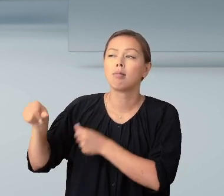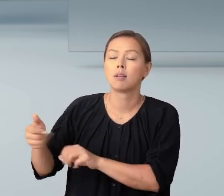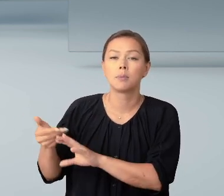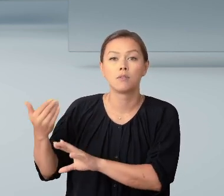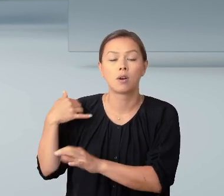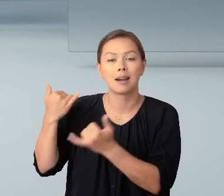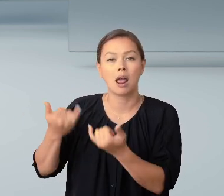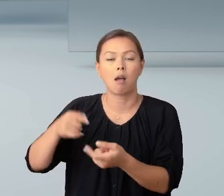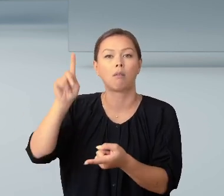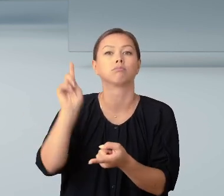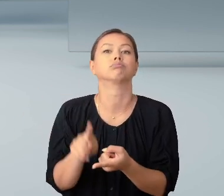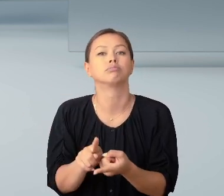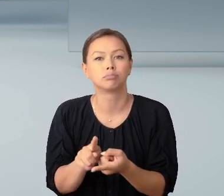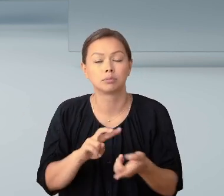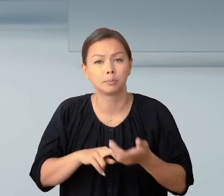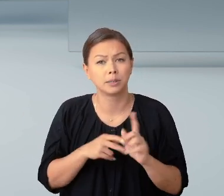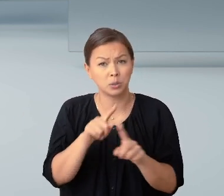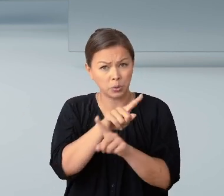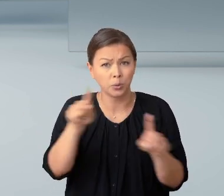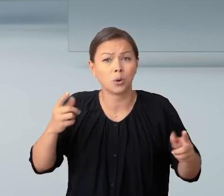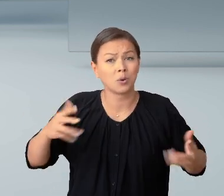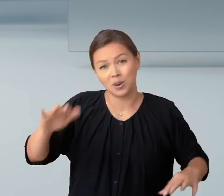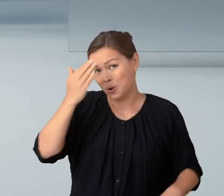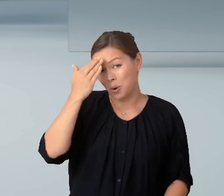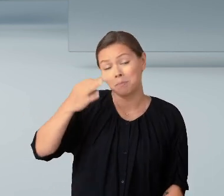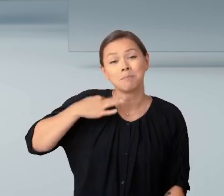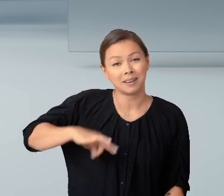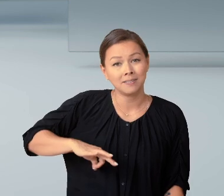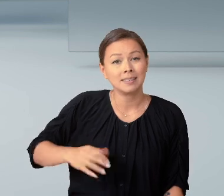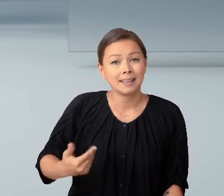they were on. So you know there are benefits,